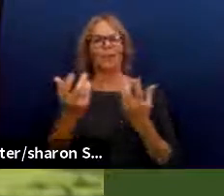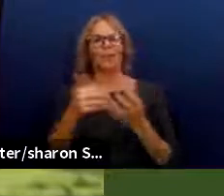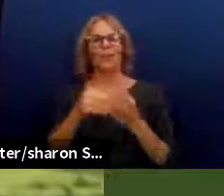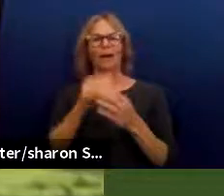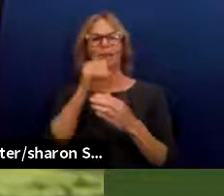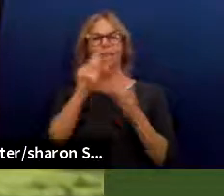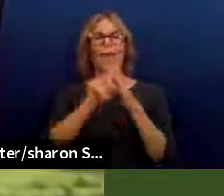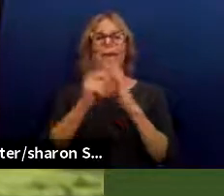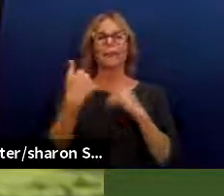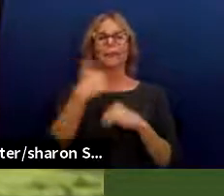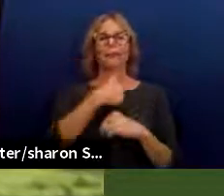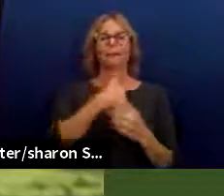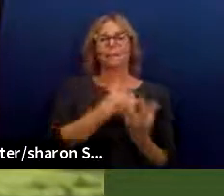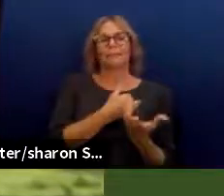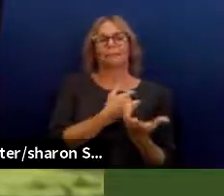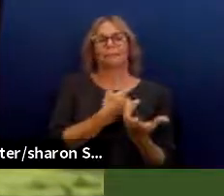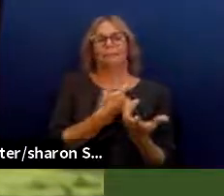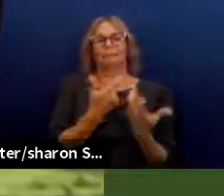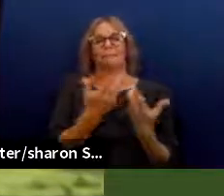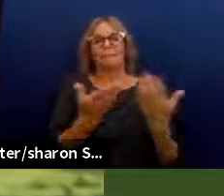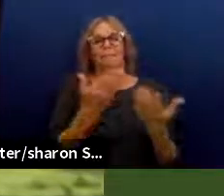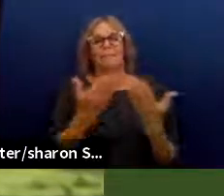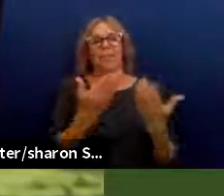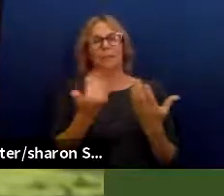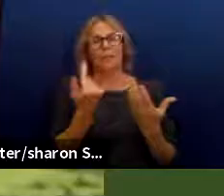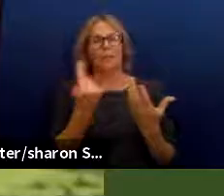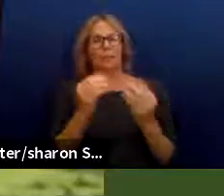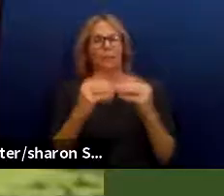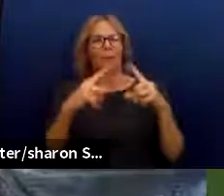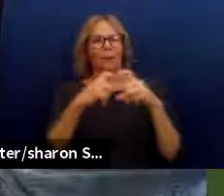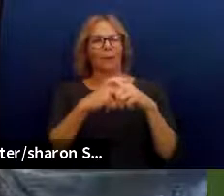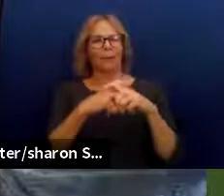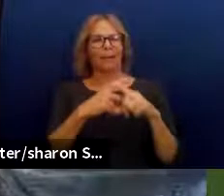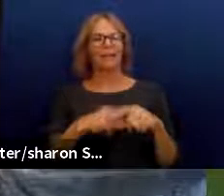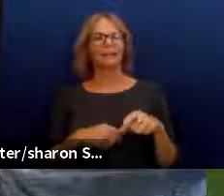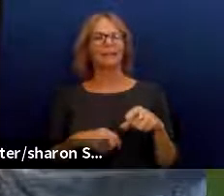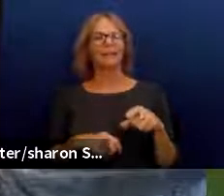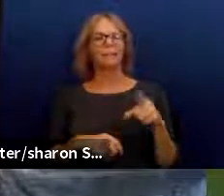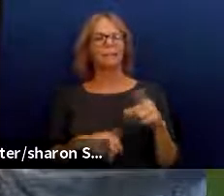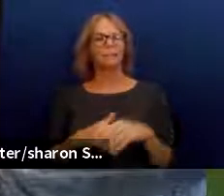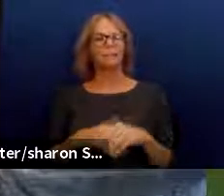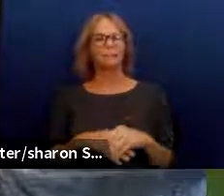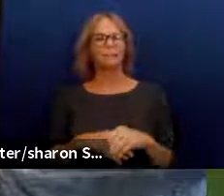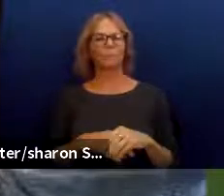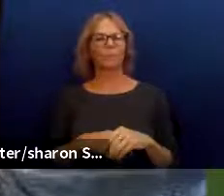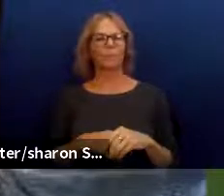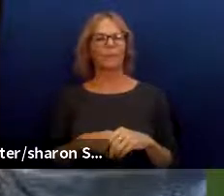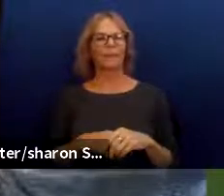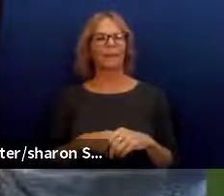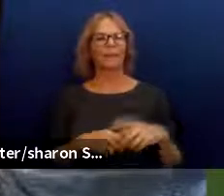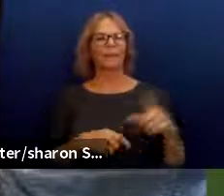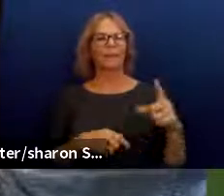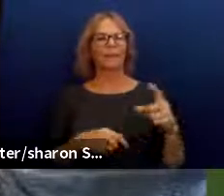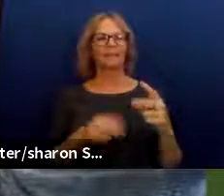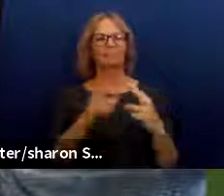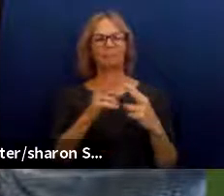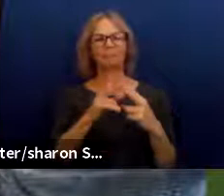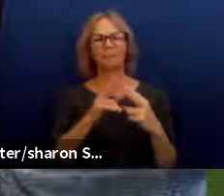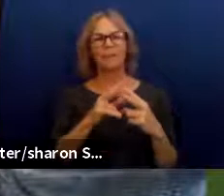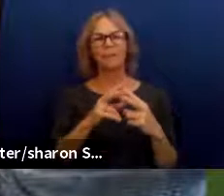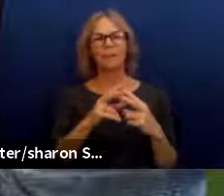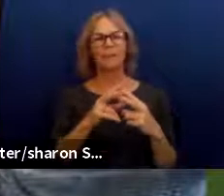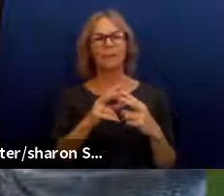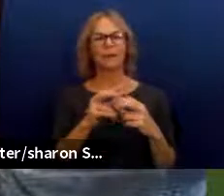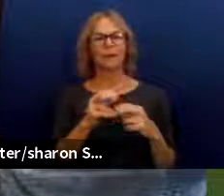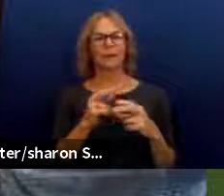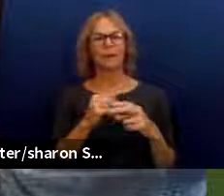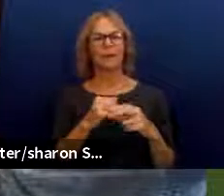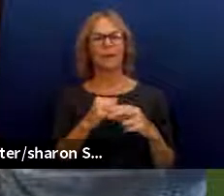us ever, that they might be a little bit more complicated. And this is a, you know, this was a couple very, very sweet guys. And this